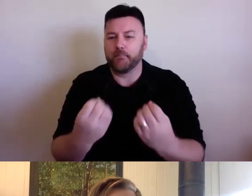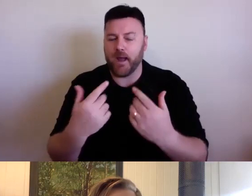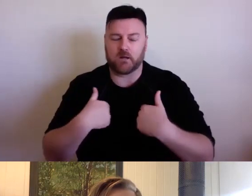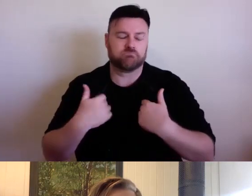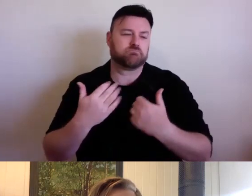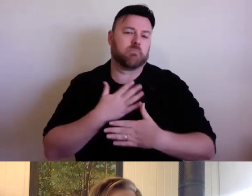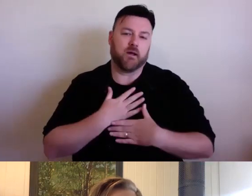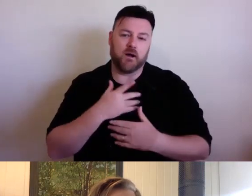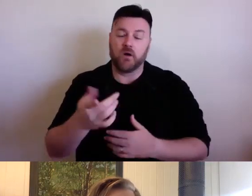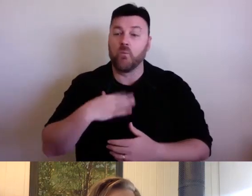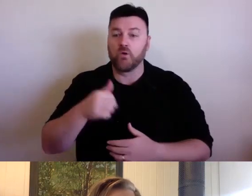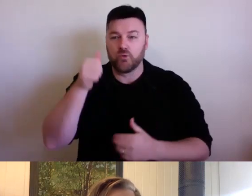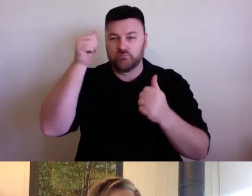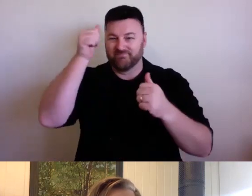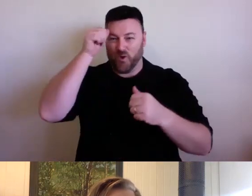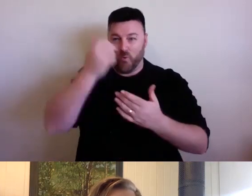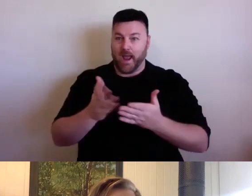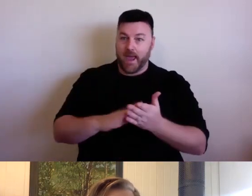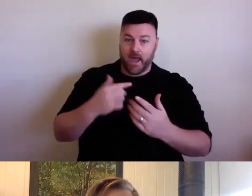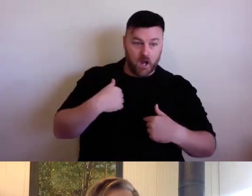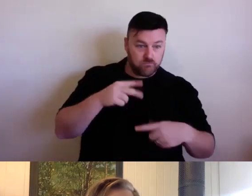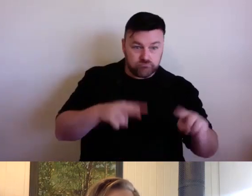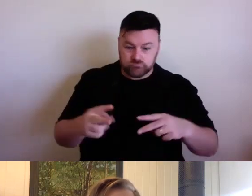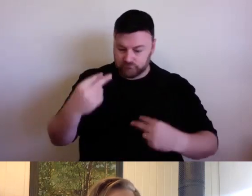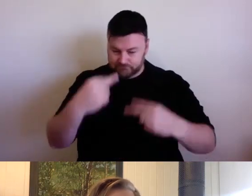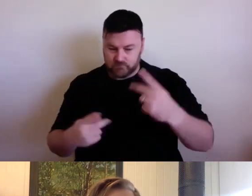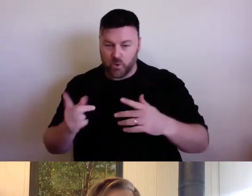we're doing, what we can develop, what we can the better. So you'll